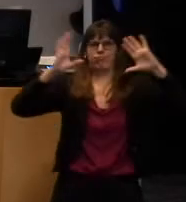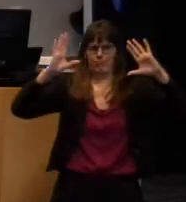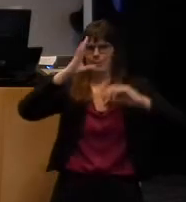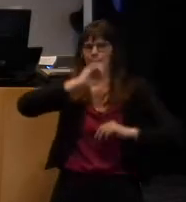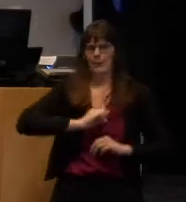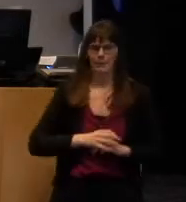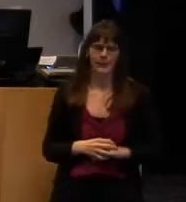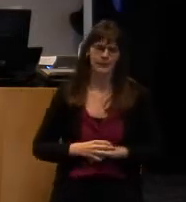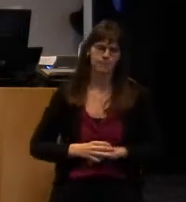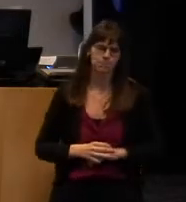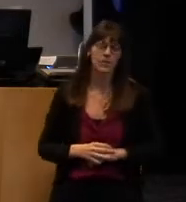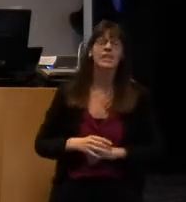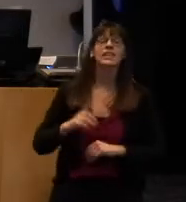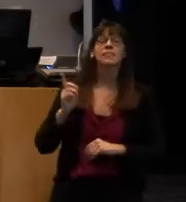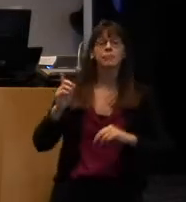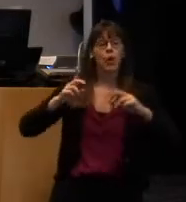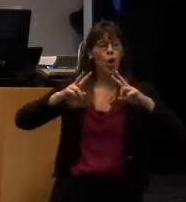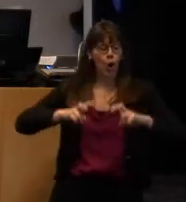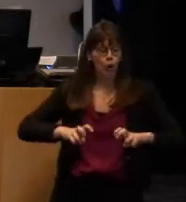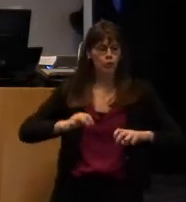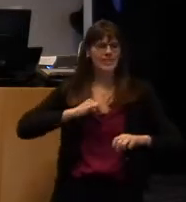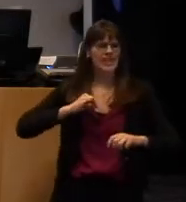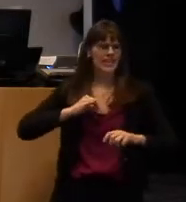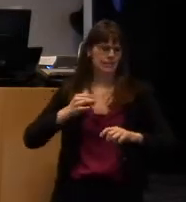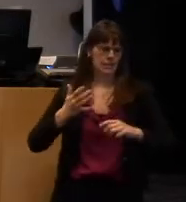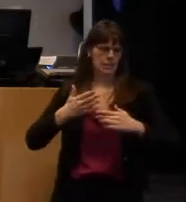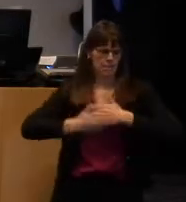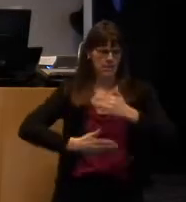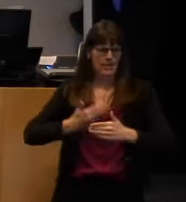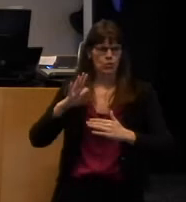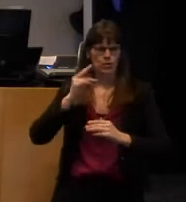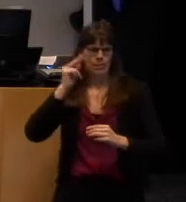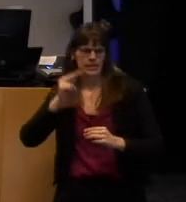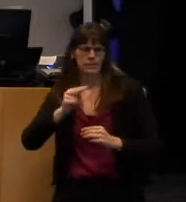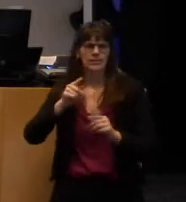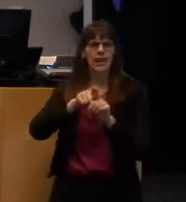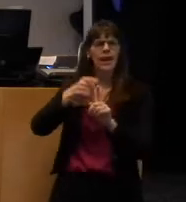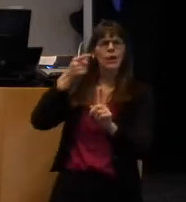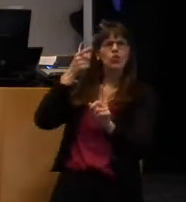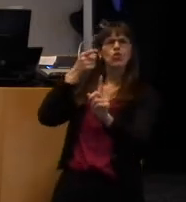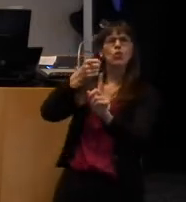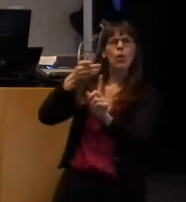Now this study adopts what I would call a goal oriented lens to the topic of simultaneous interpreting.